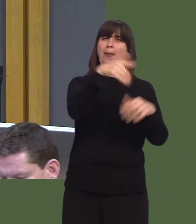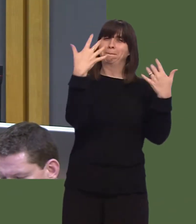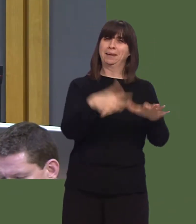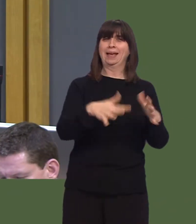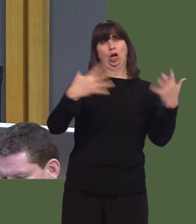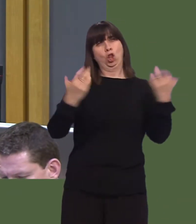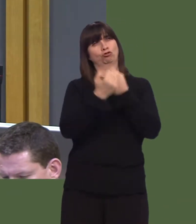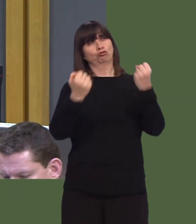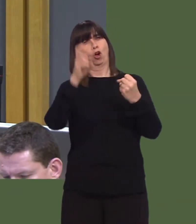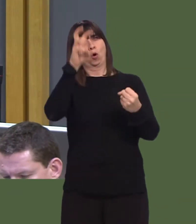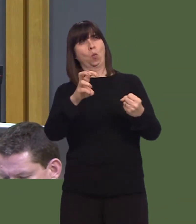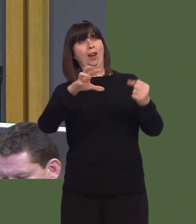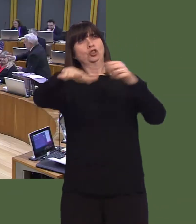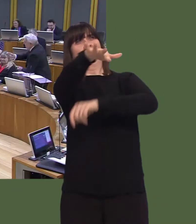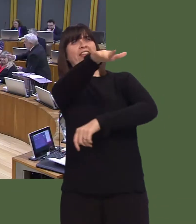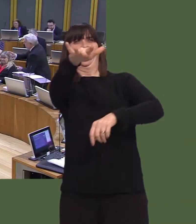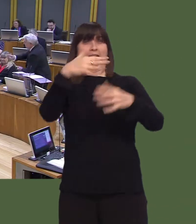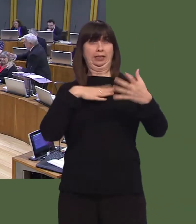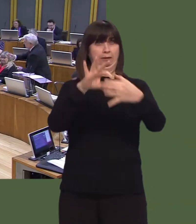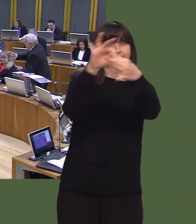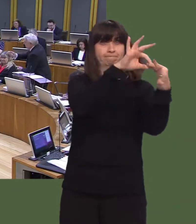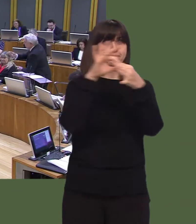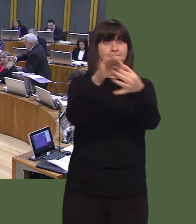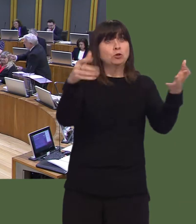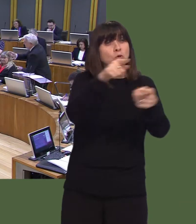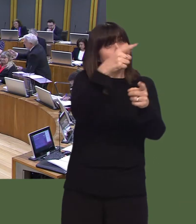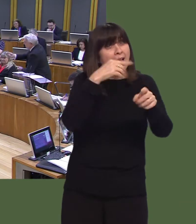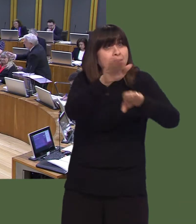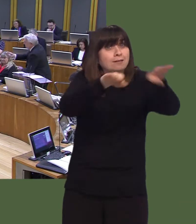that exists there, and work with them to promote Wales in their home countries and, of course,